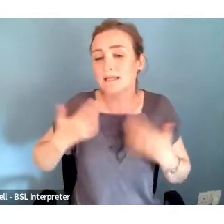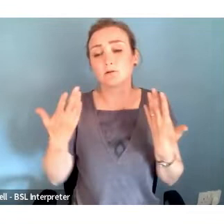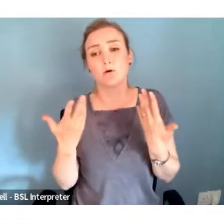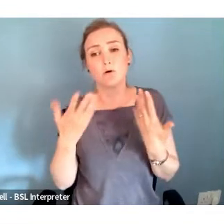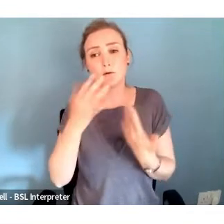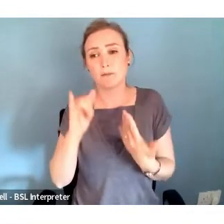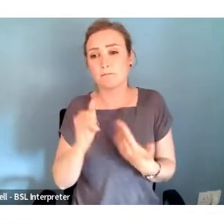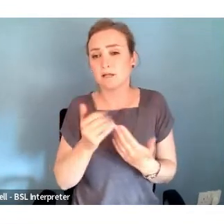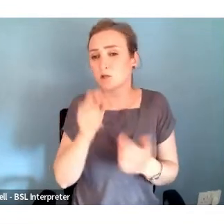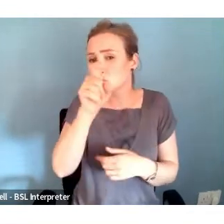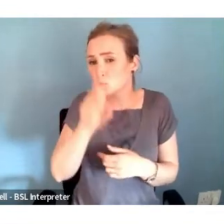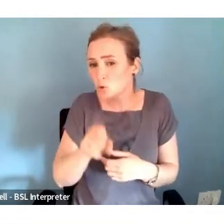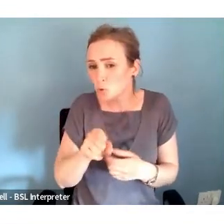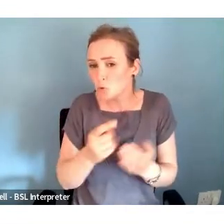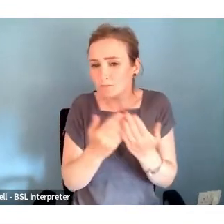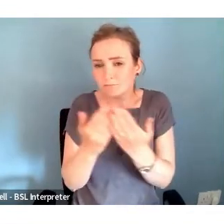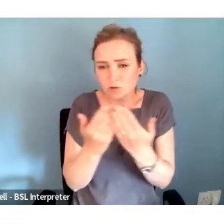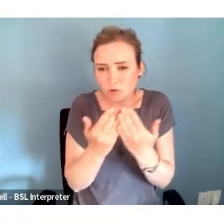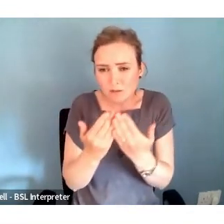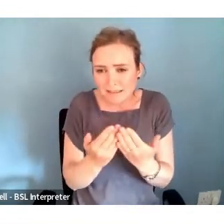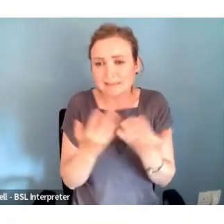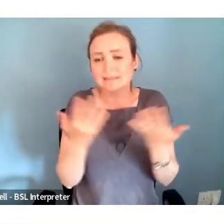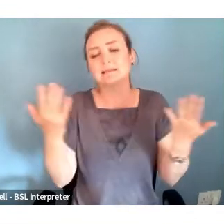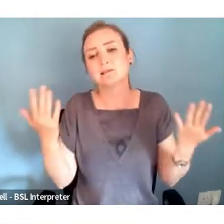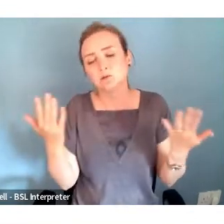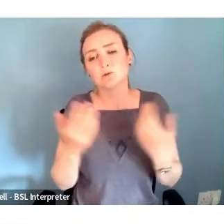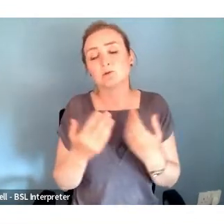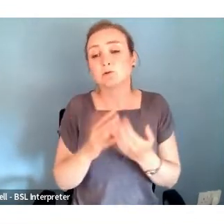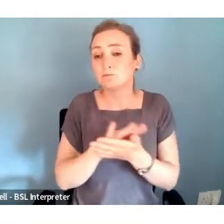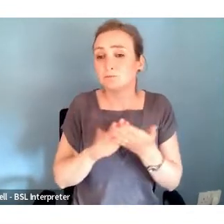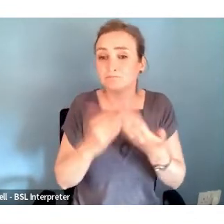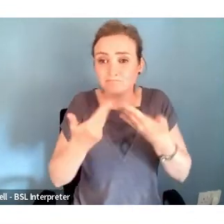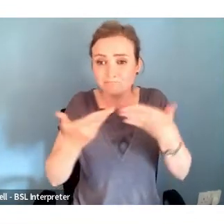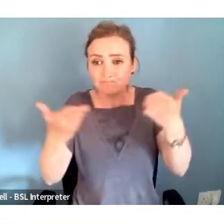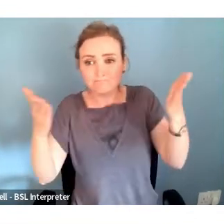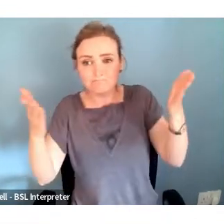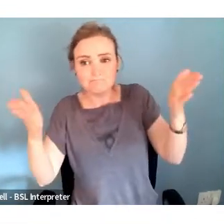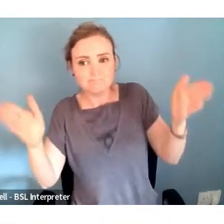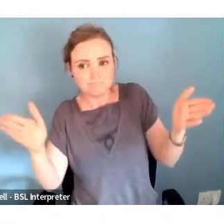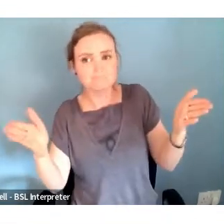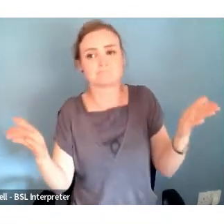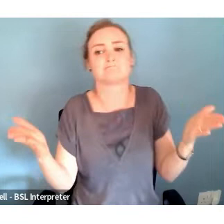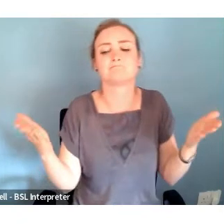studying? You actually open up, so you get a wider talent pool that